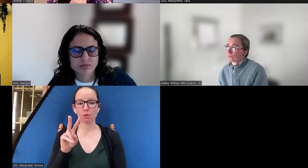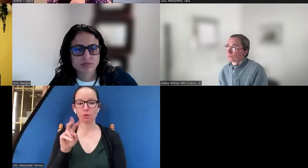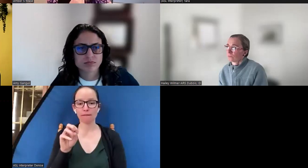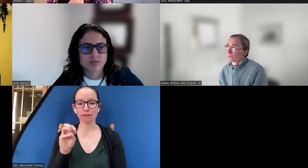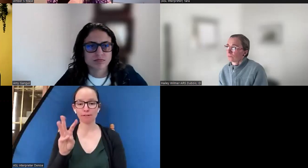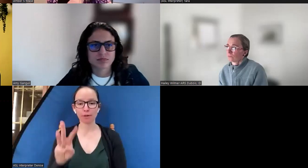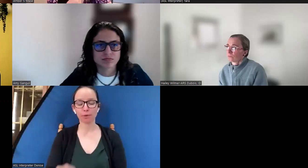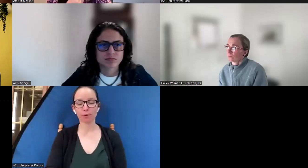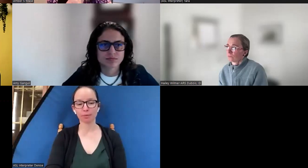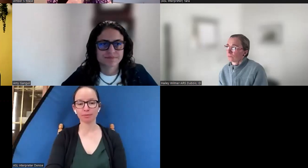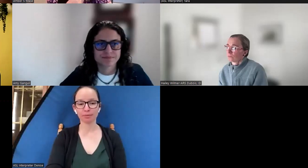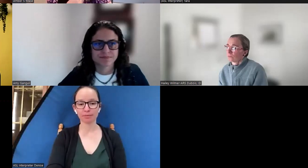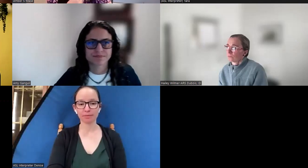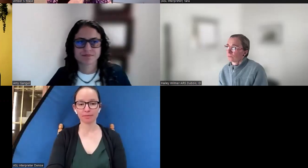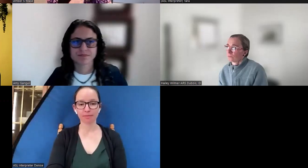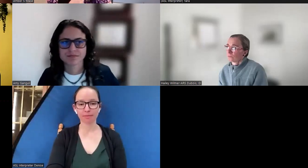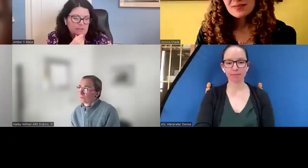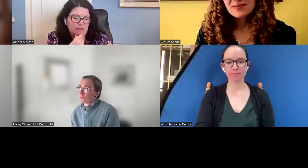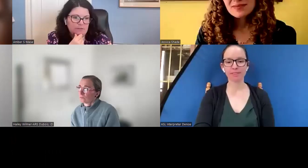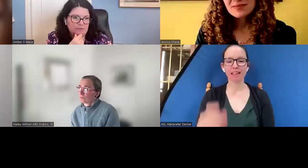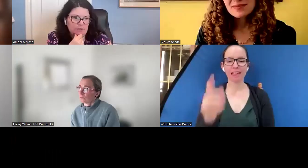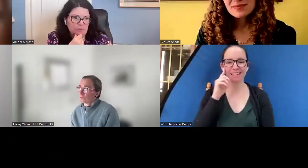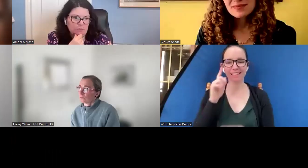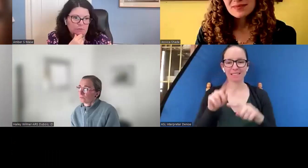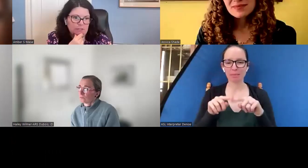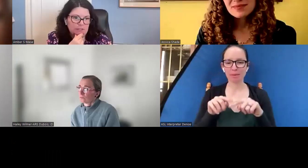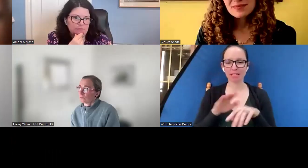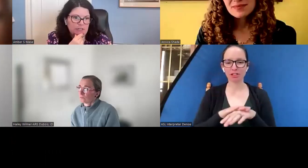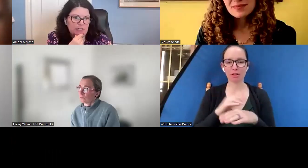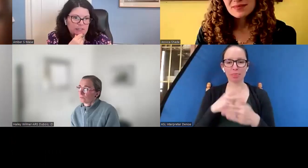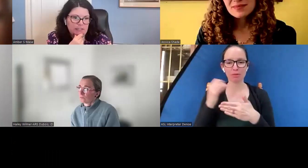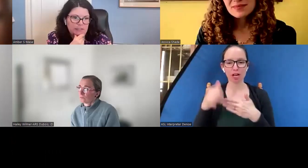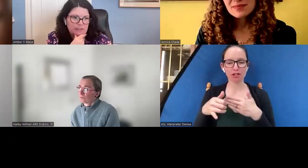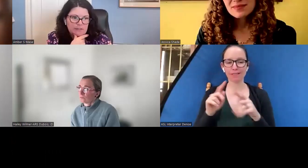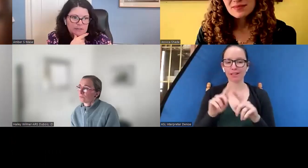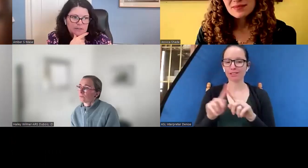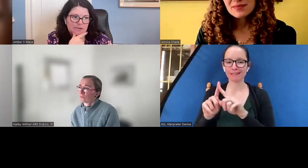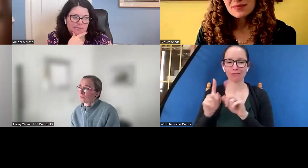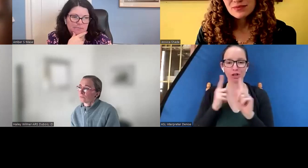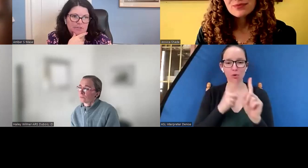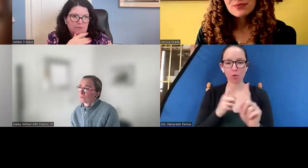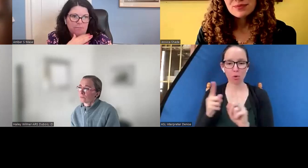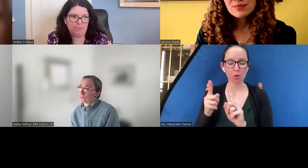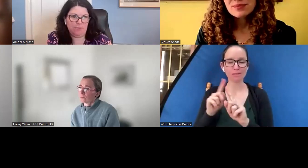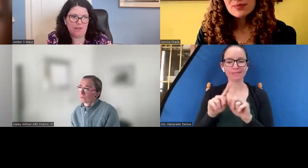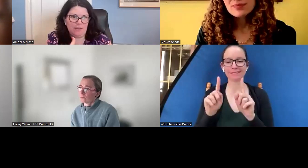Yeah. And I would say it varies by project, like there's a lot of different goals and different contexts, different people, they